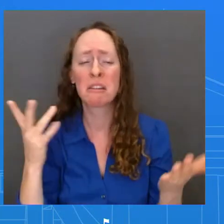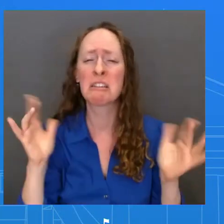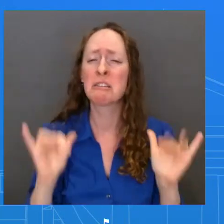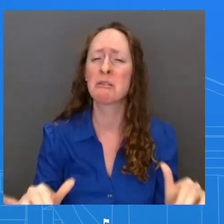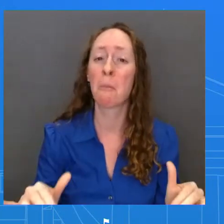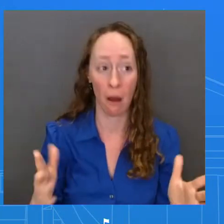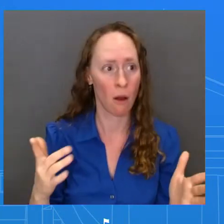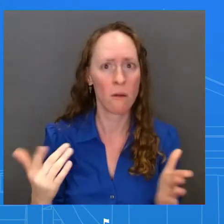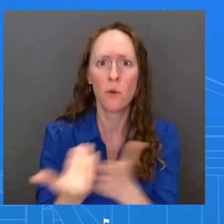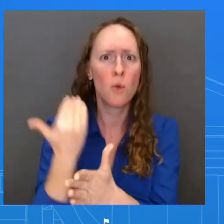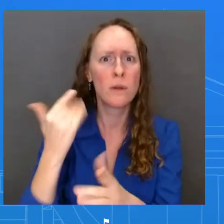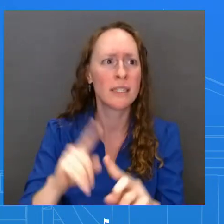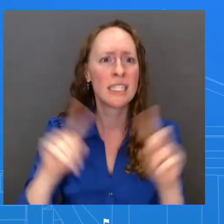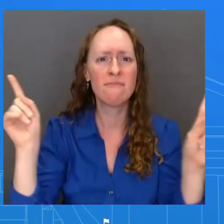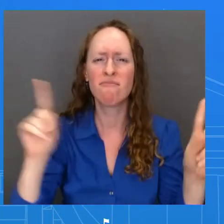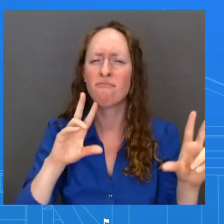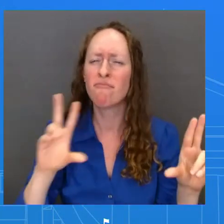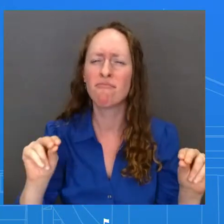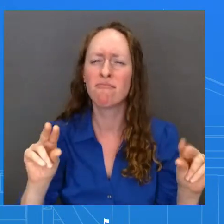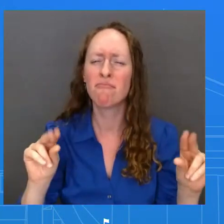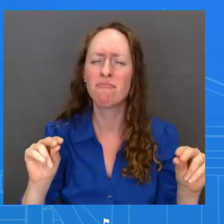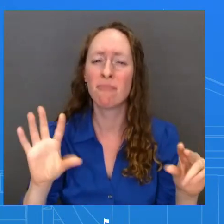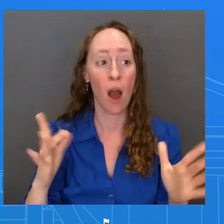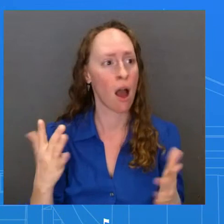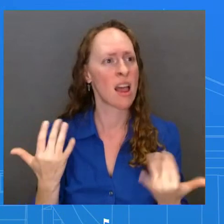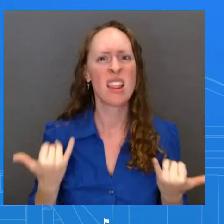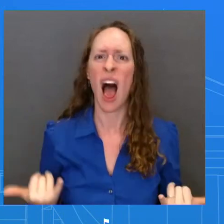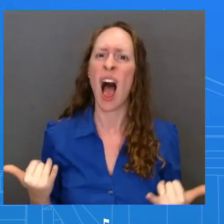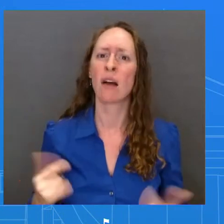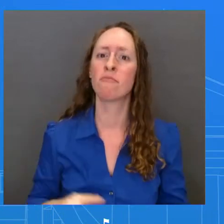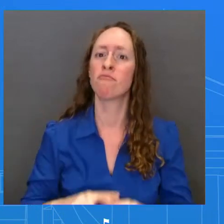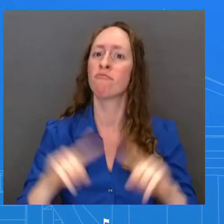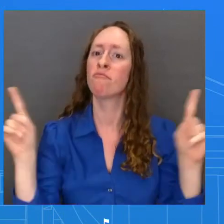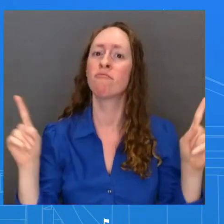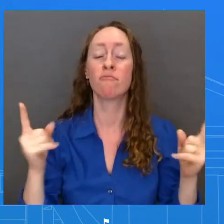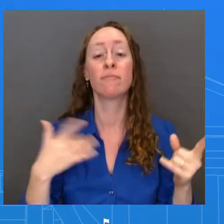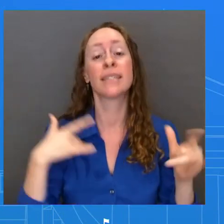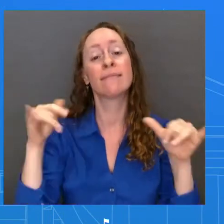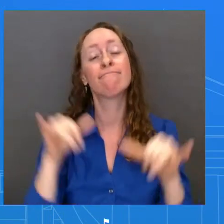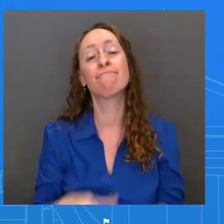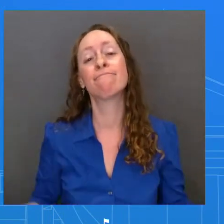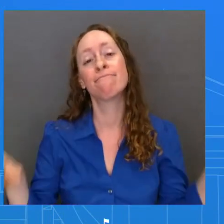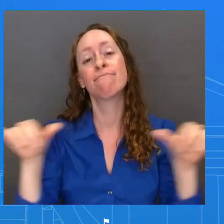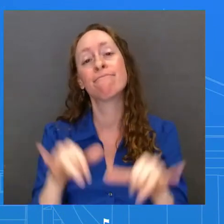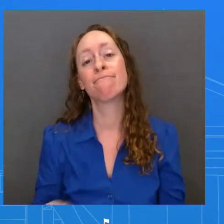together to try to enhance regional stability and security. And I would just point out that